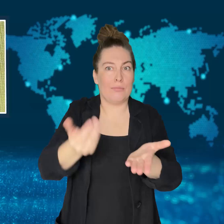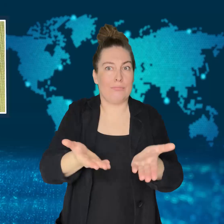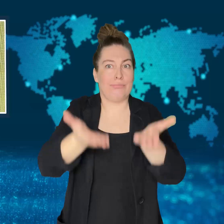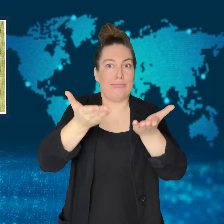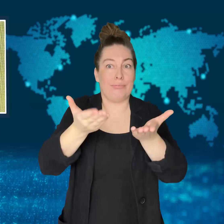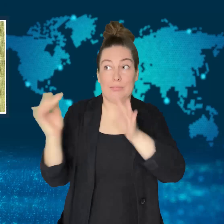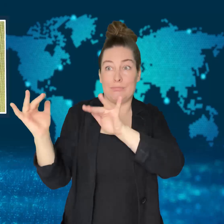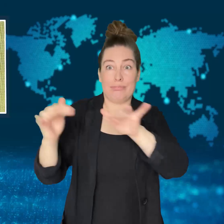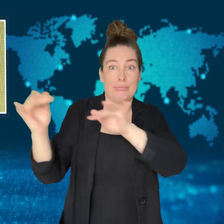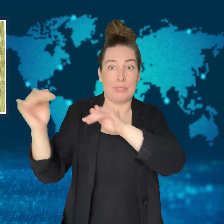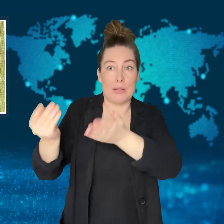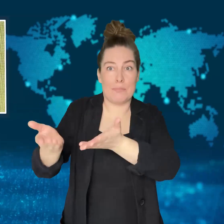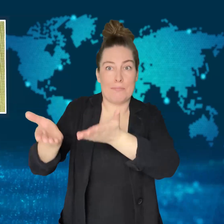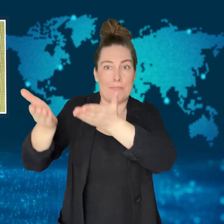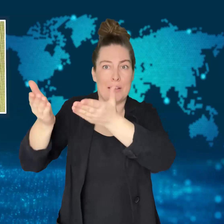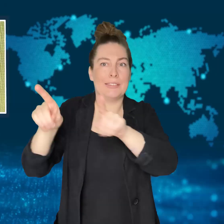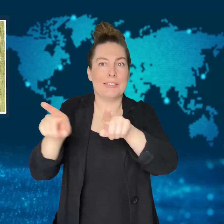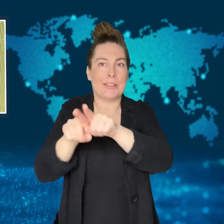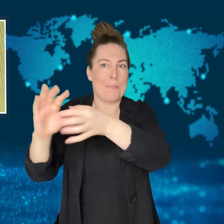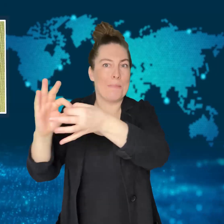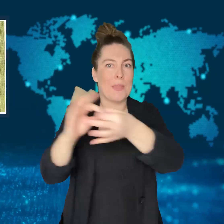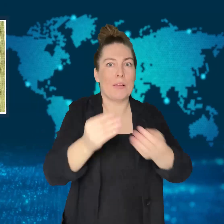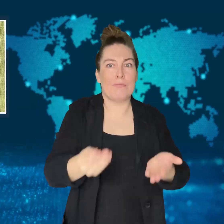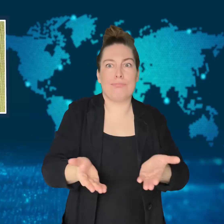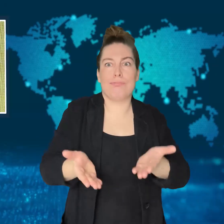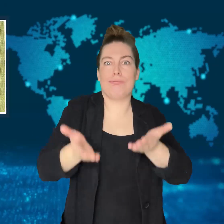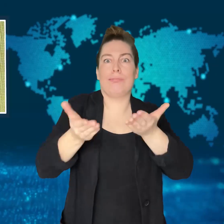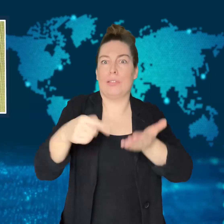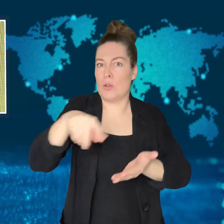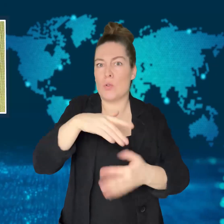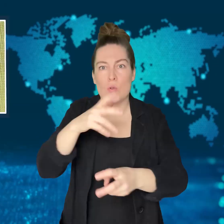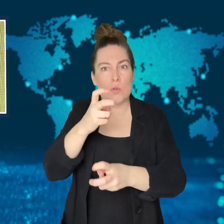continued to increase.